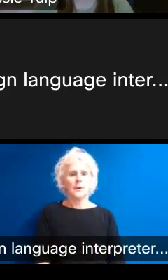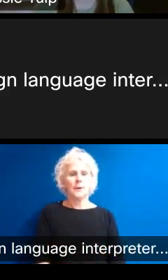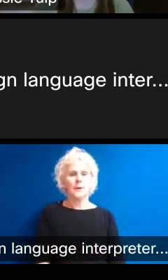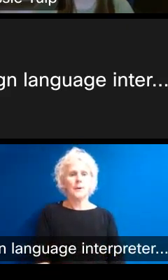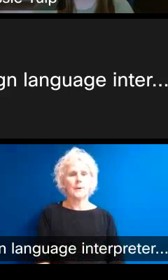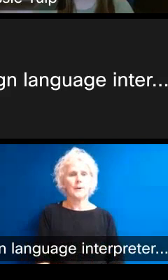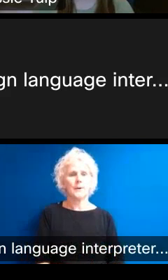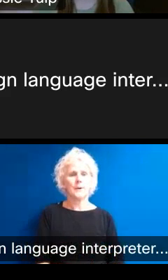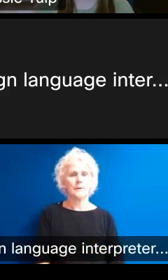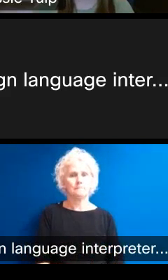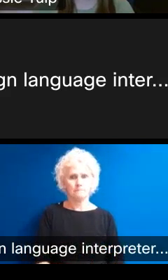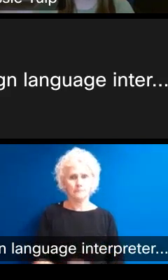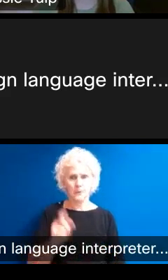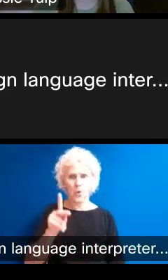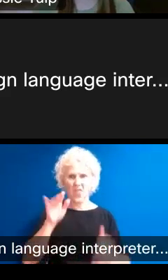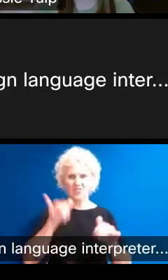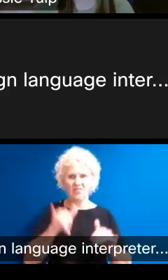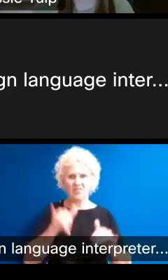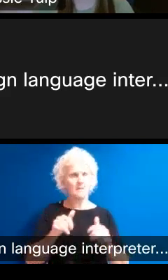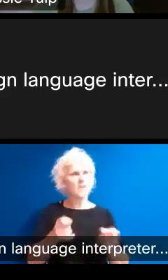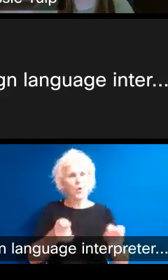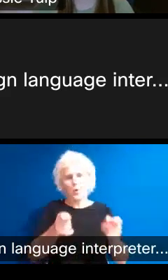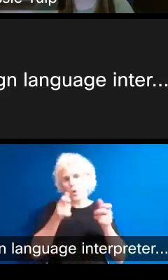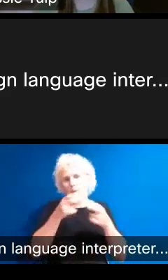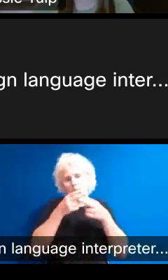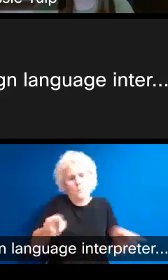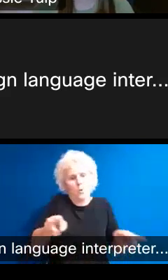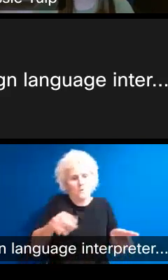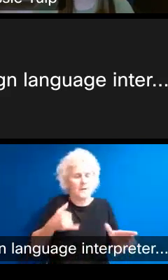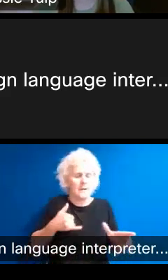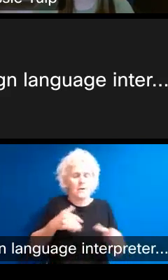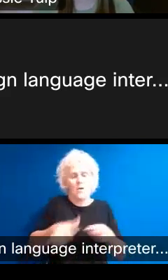All right, so that was a very quick and very high-level overview of waiver eligibility and